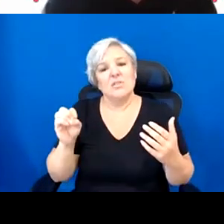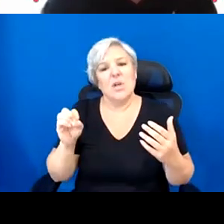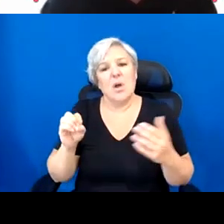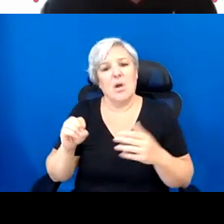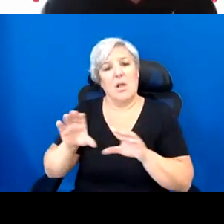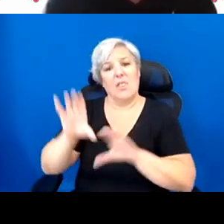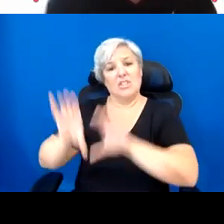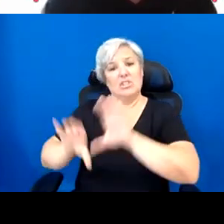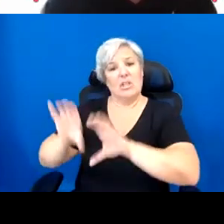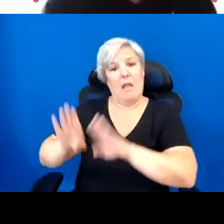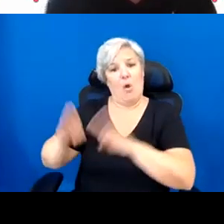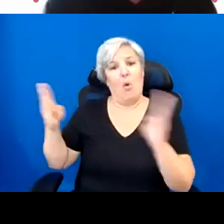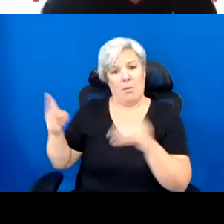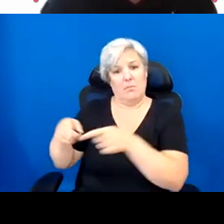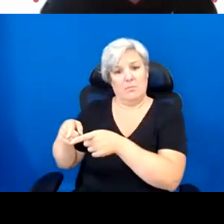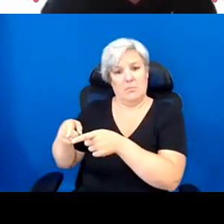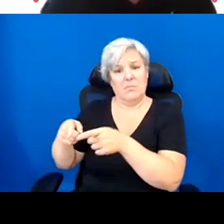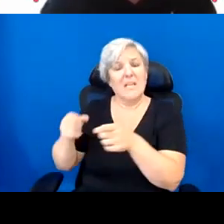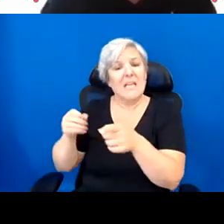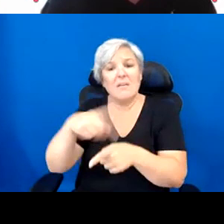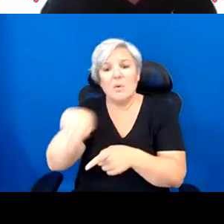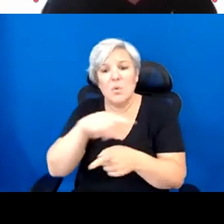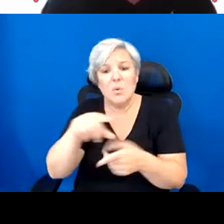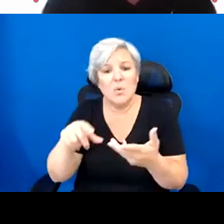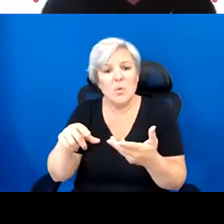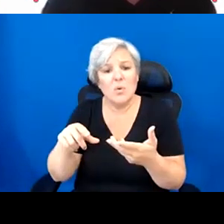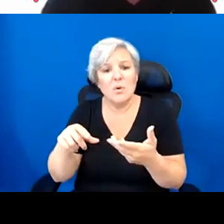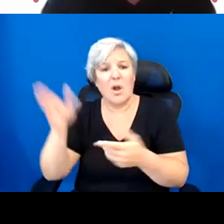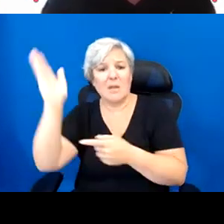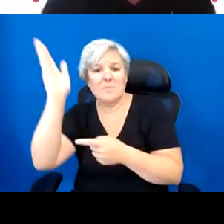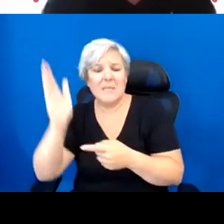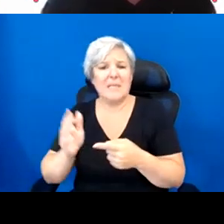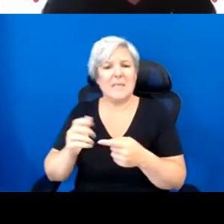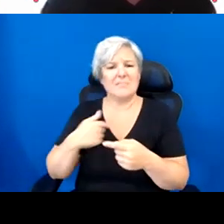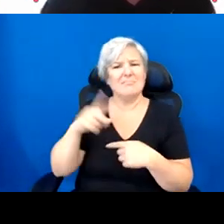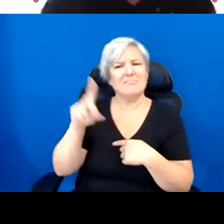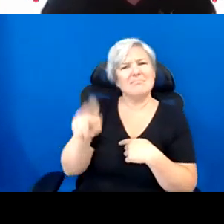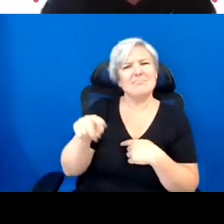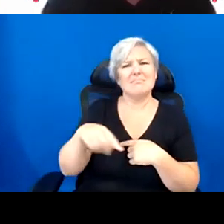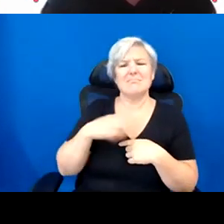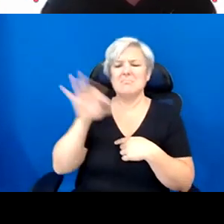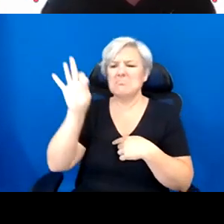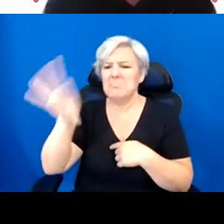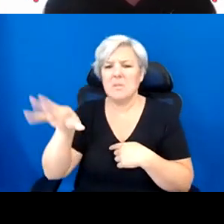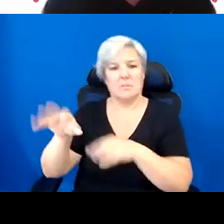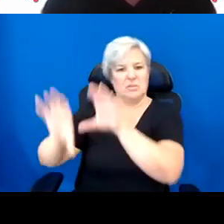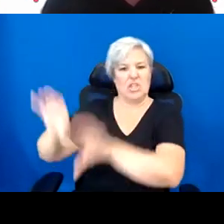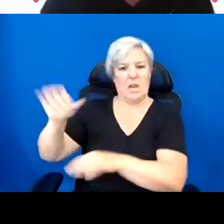If as students are speaking, there's there's something you want to put into the chat, I'll be monitoring that.